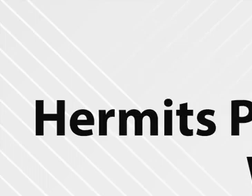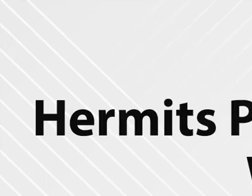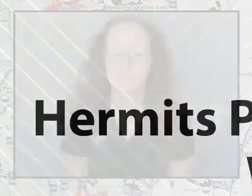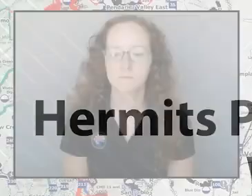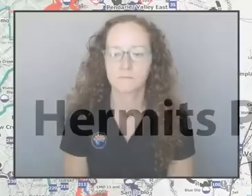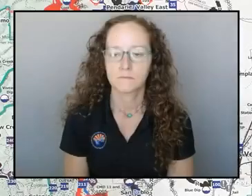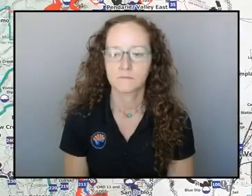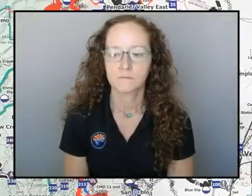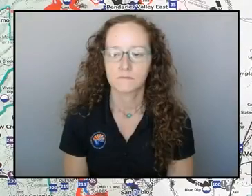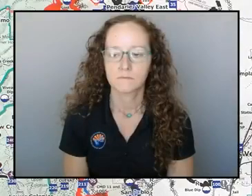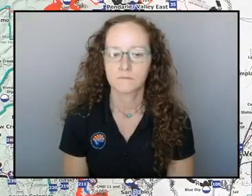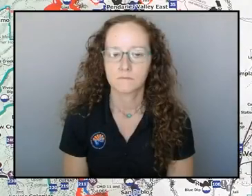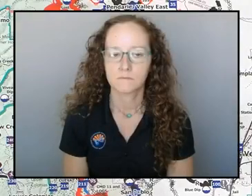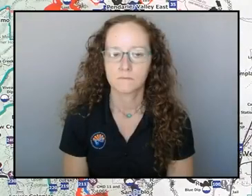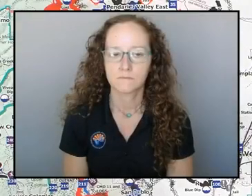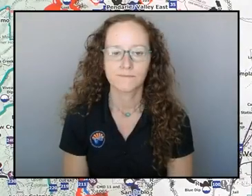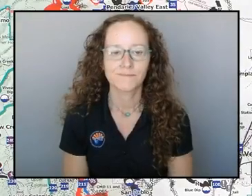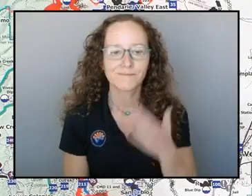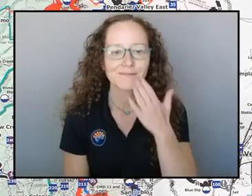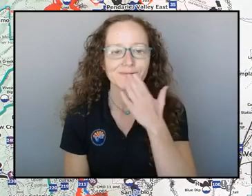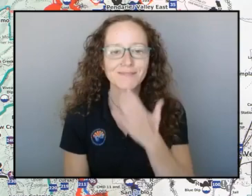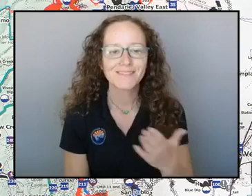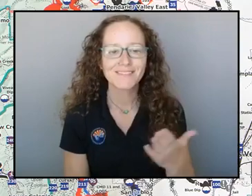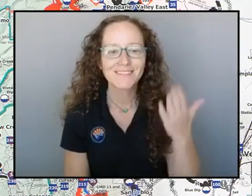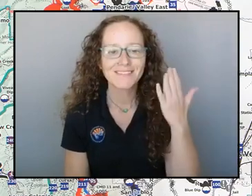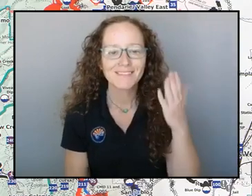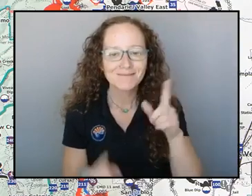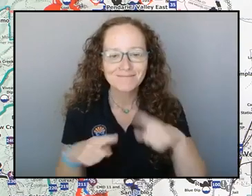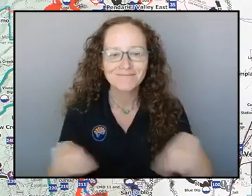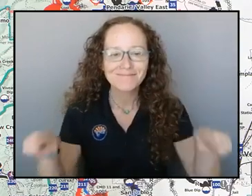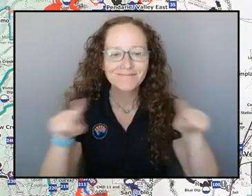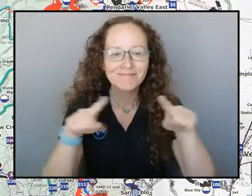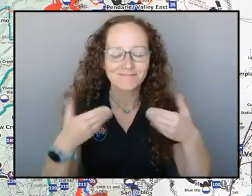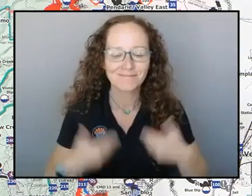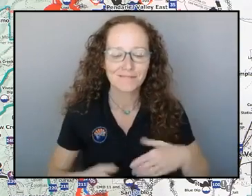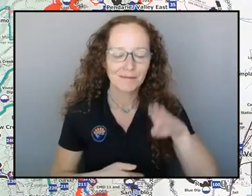Good morning, everyone. Bladen Breitreiter, Incident